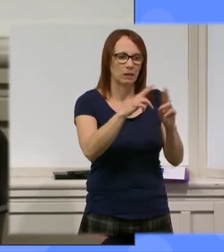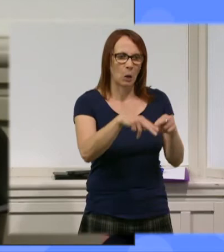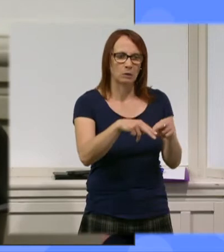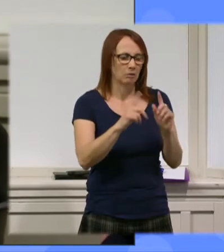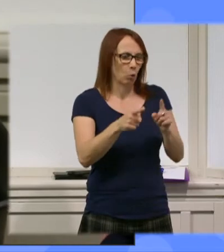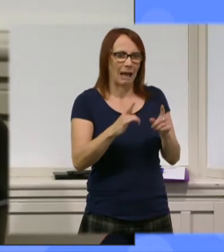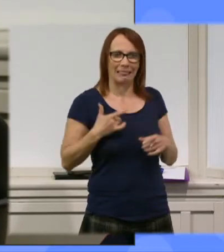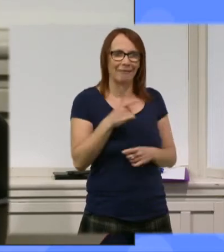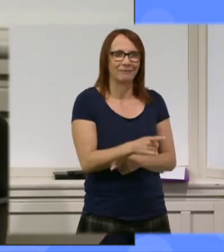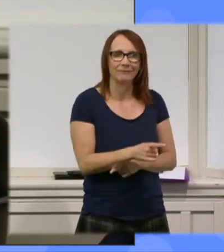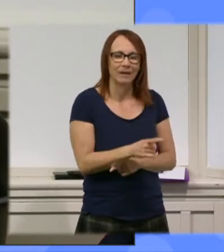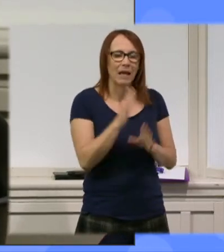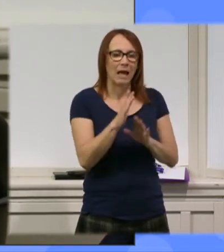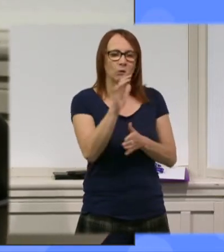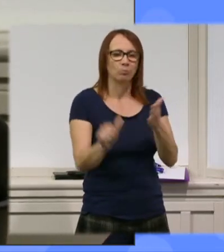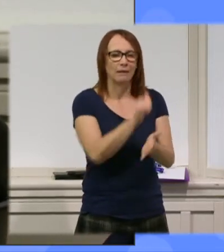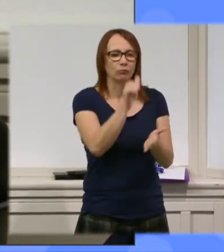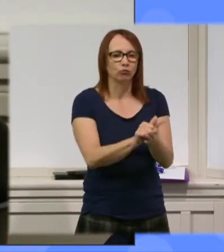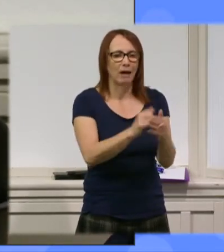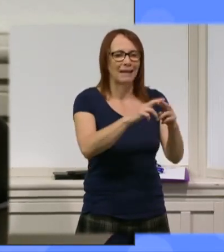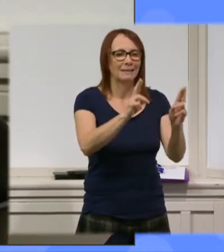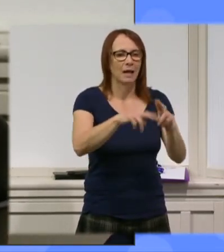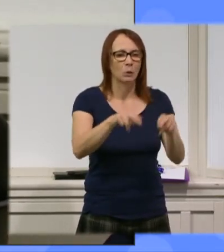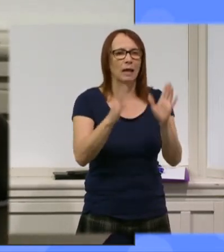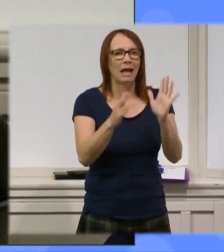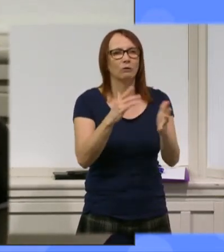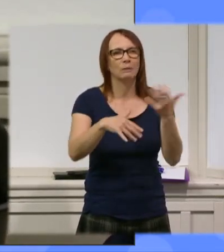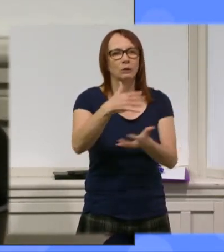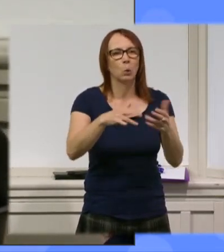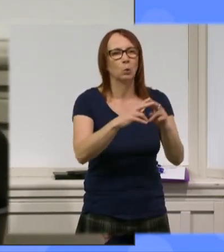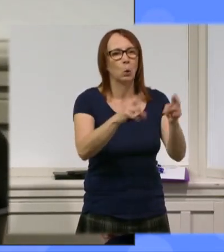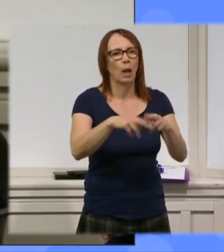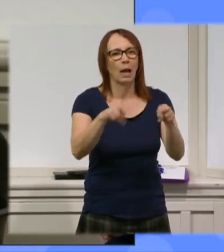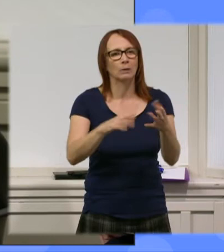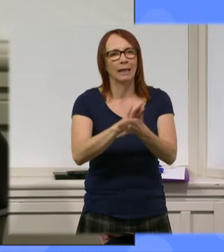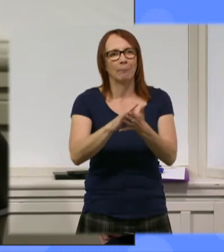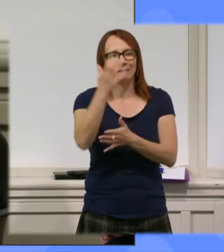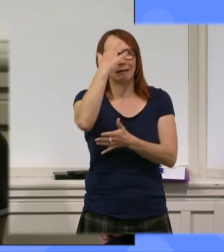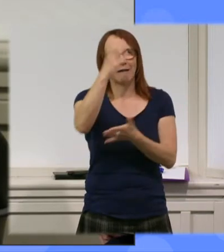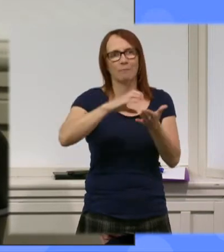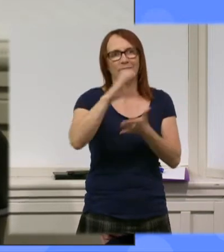to build the right kind of housing and a lot of that has got to be social housing which means government investment that's what it means we can't keep pretending